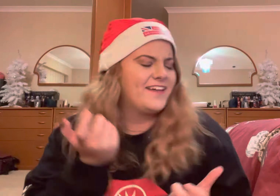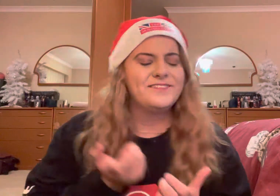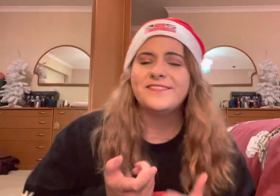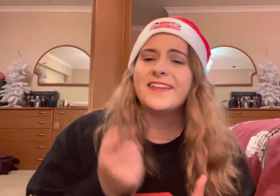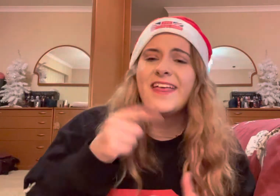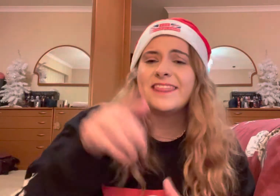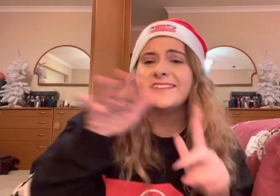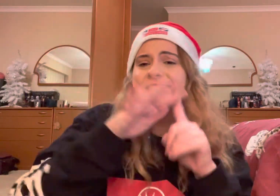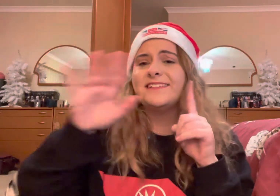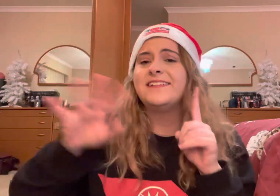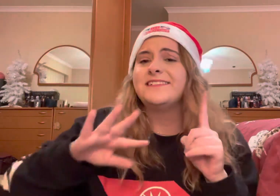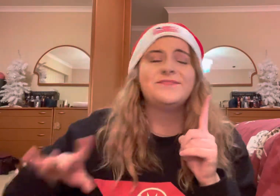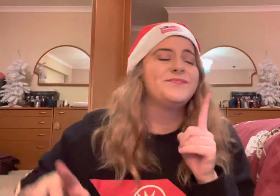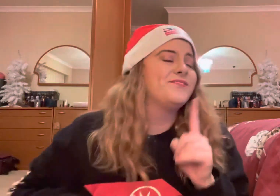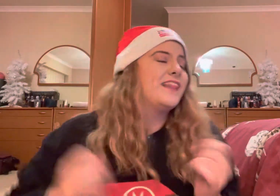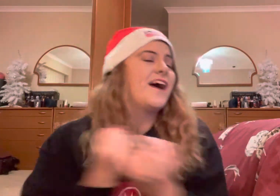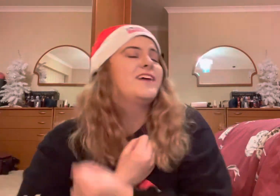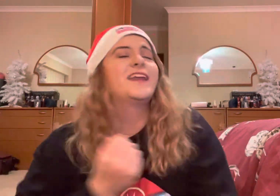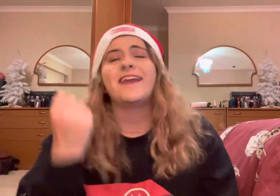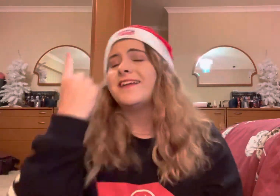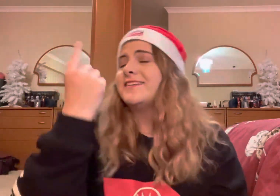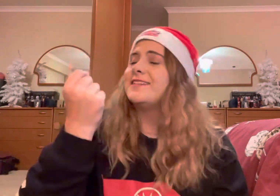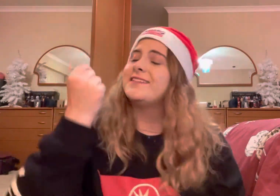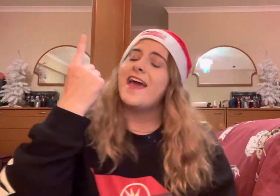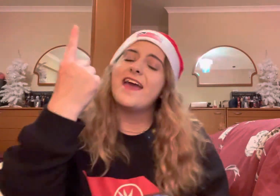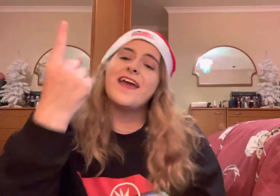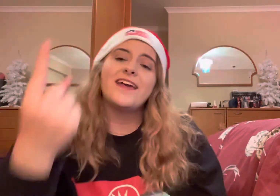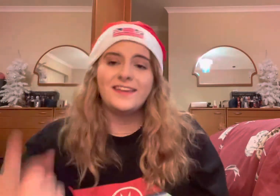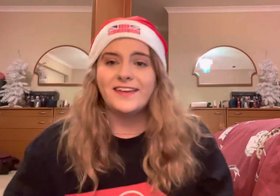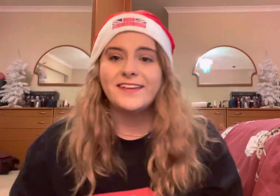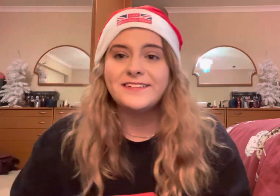It's the season Love and understanding